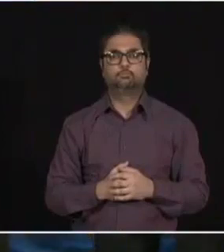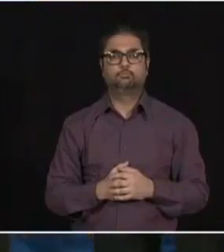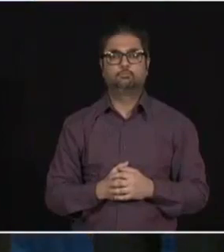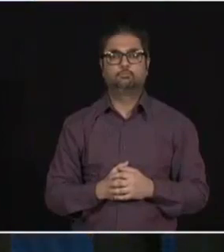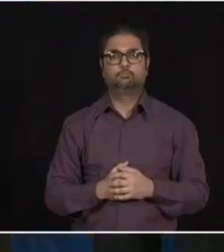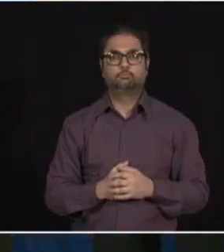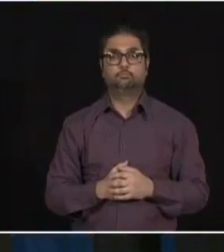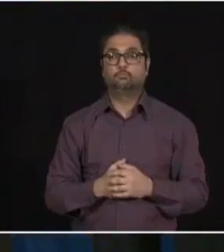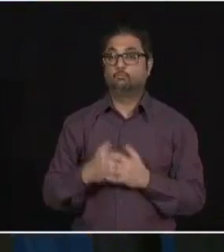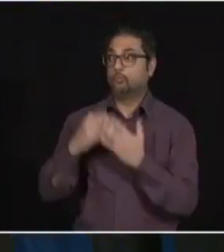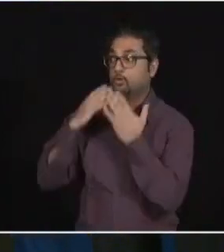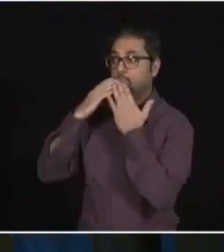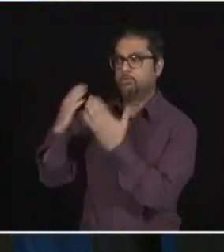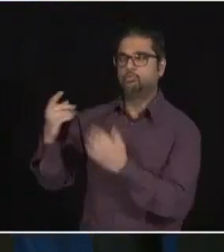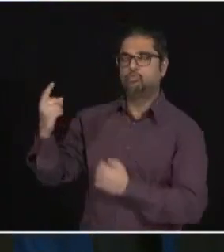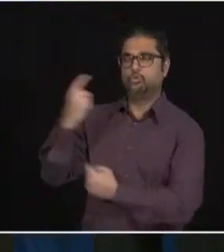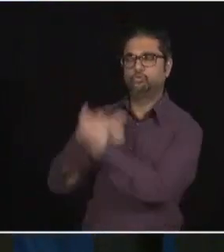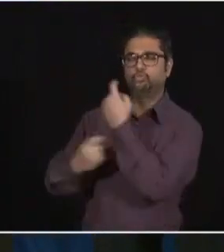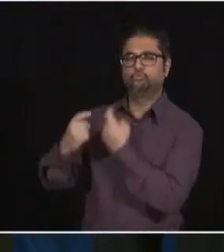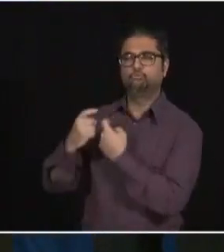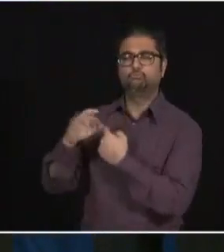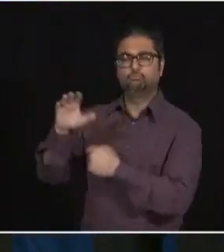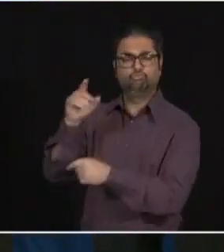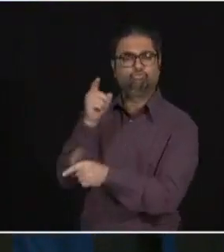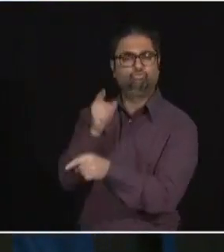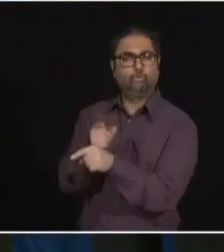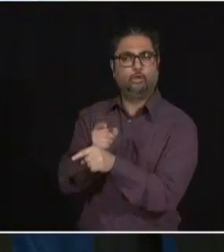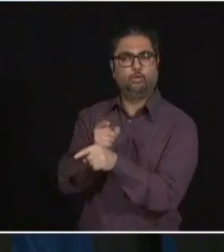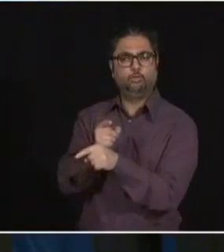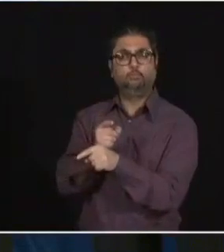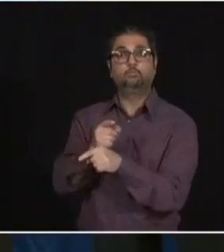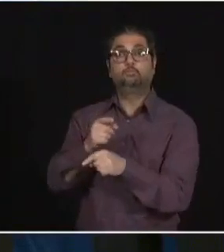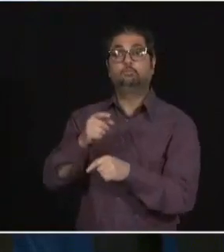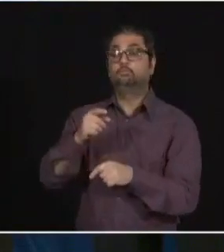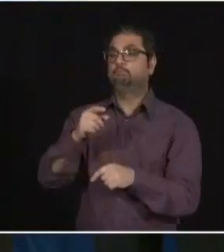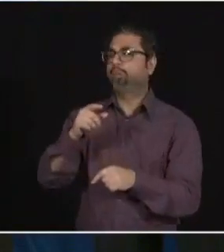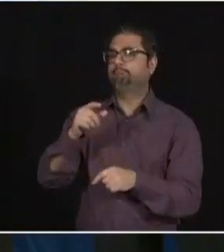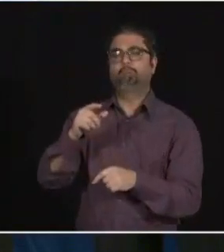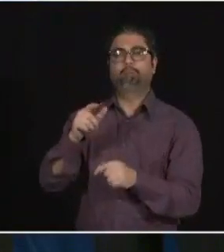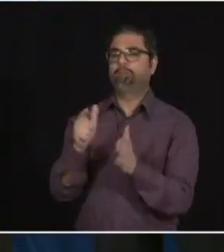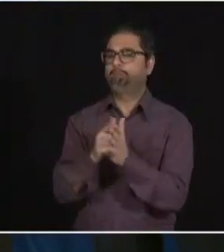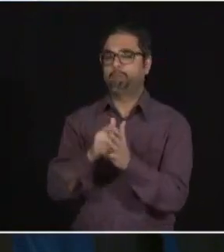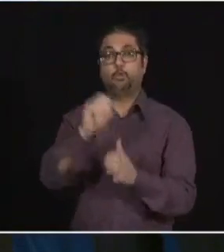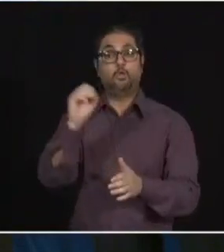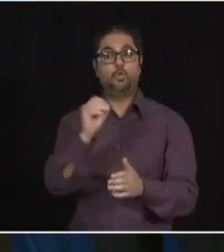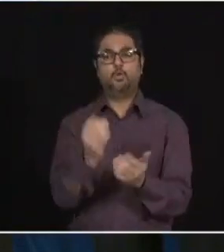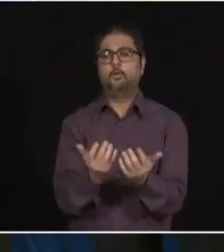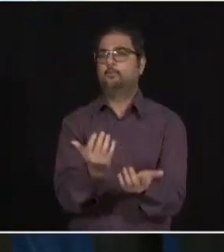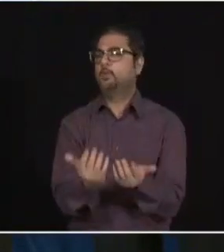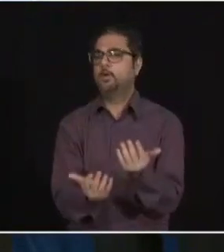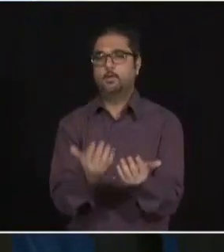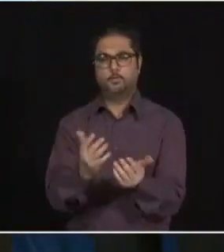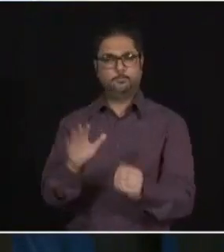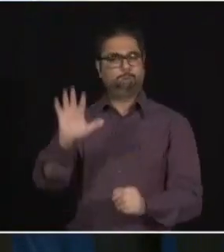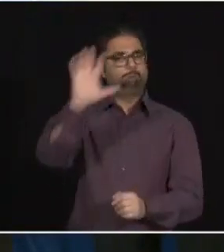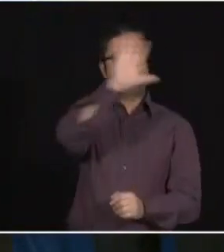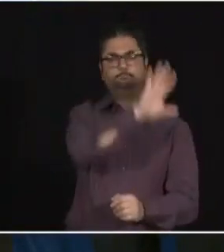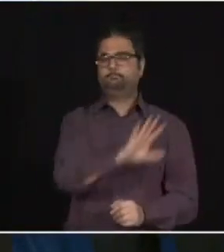As you know, on April 3 we instituted the restricted fire zones and the ban across the province. However, First Nations or